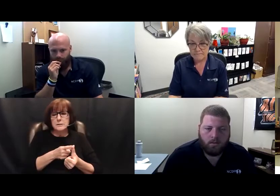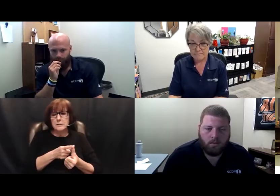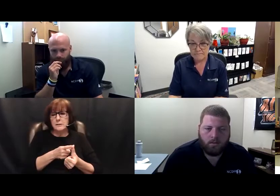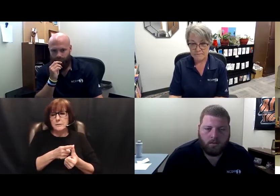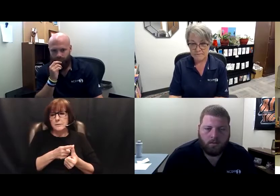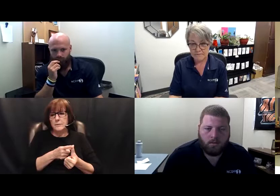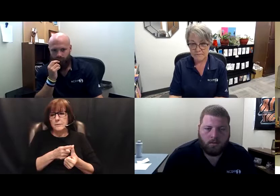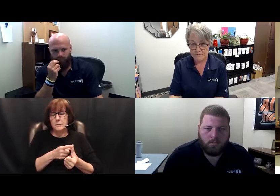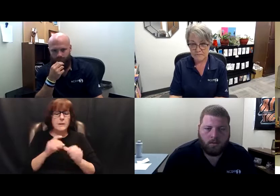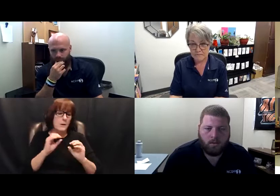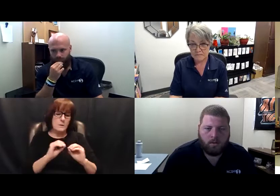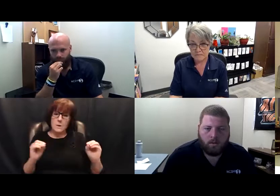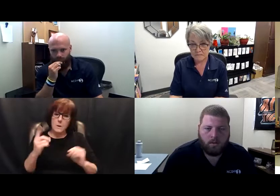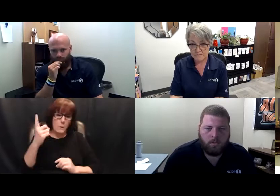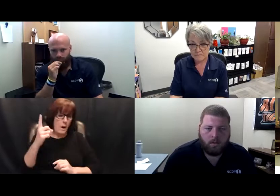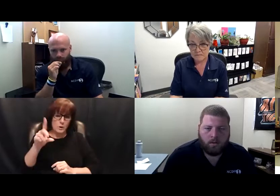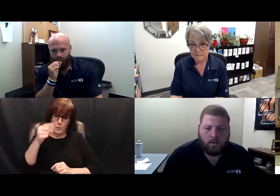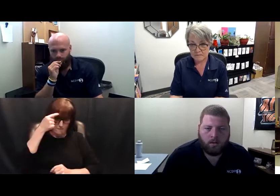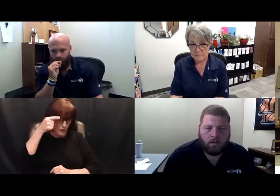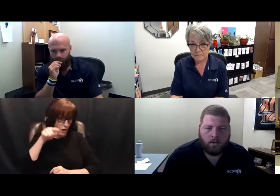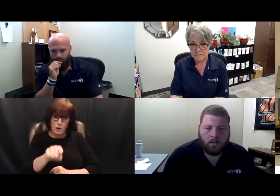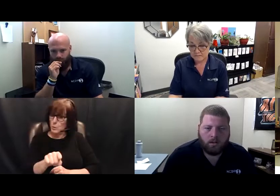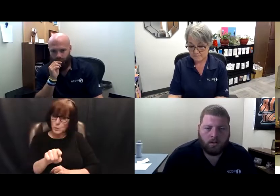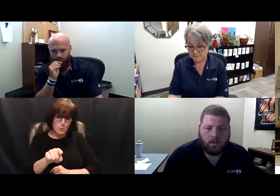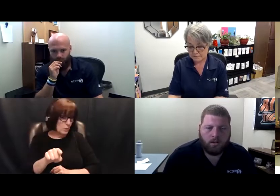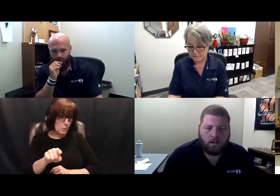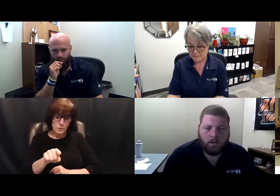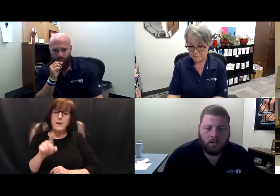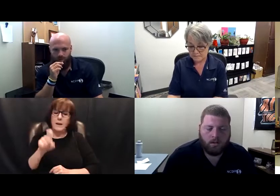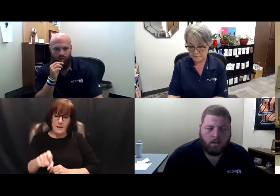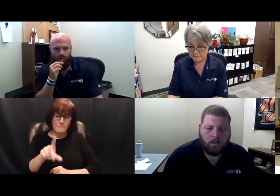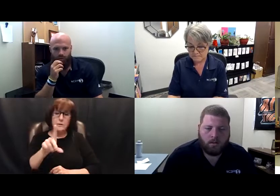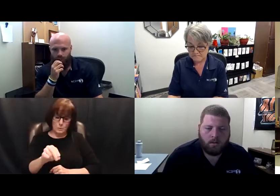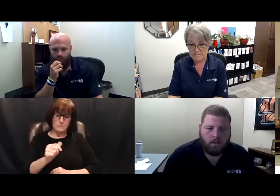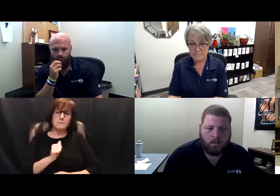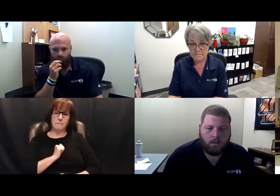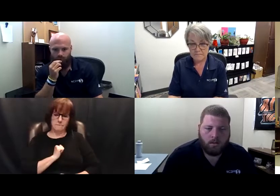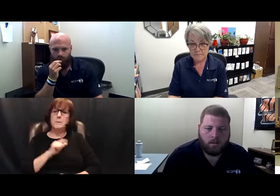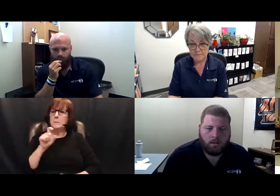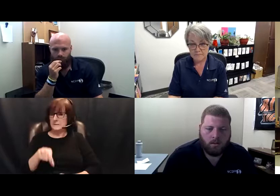no one's going to do it for you. You have to do it for yourself like